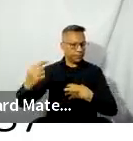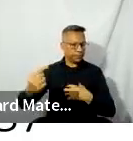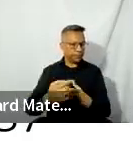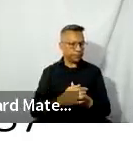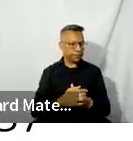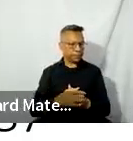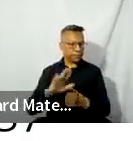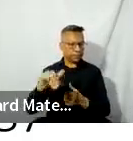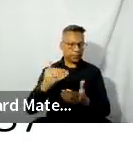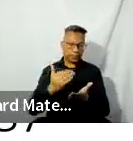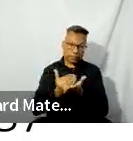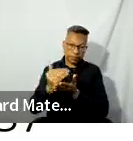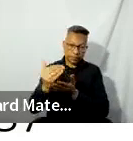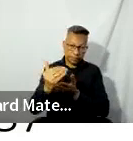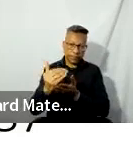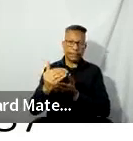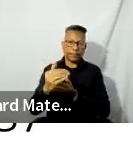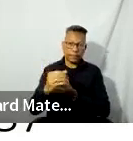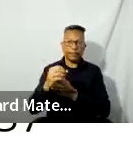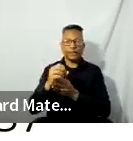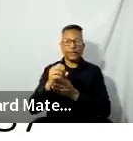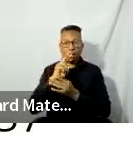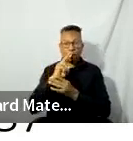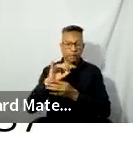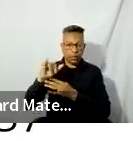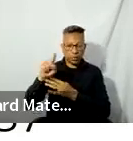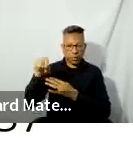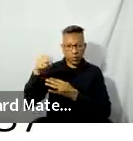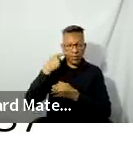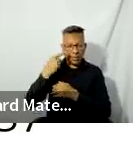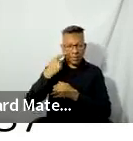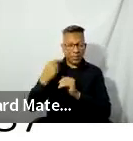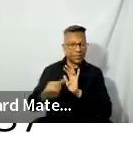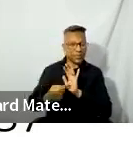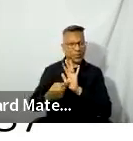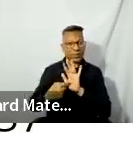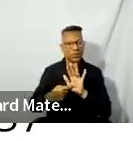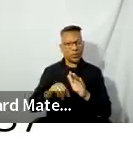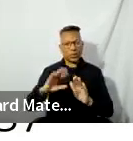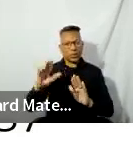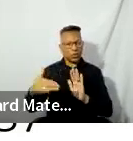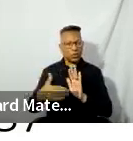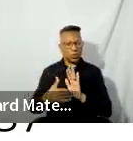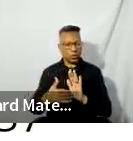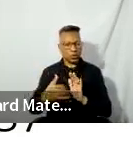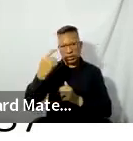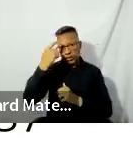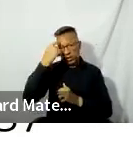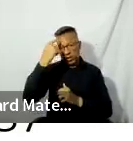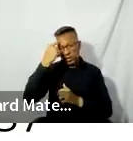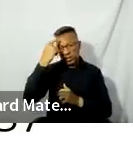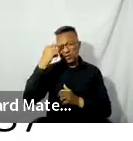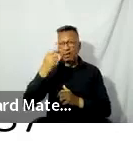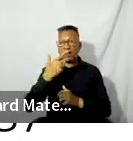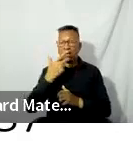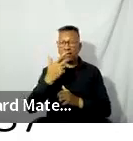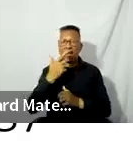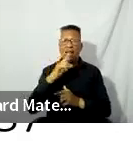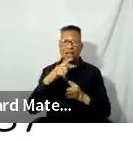all form s of s of higher or cultural of higher or cultural forms of behavior. r with language itself r with language itself, with speech development itself.